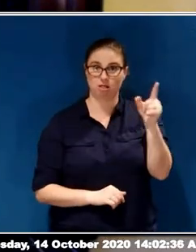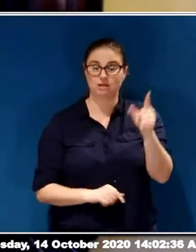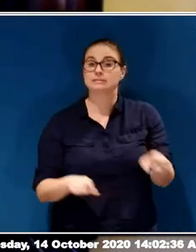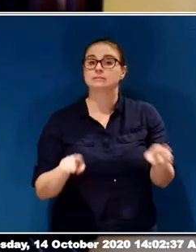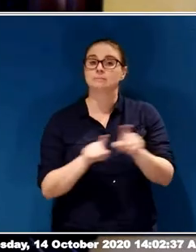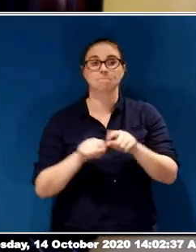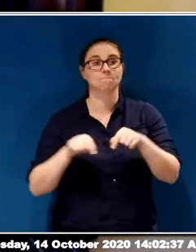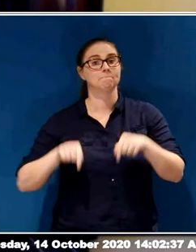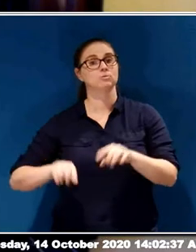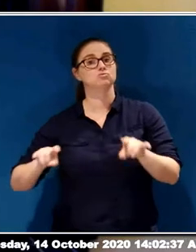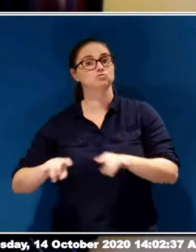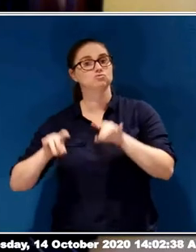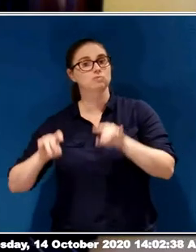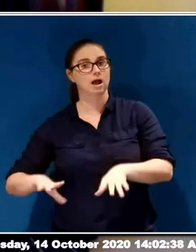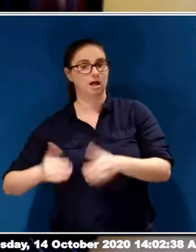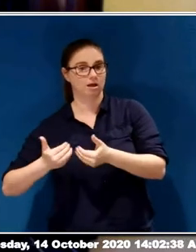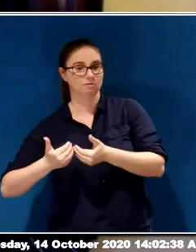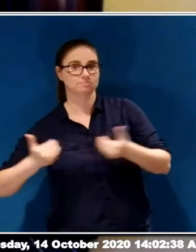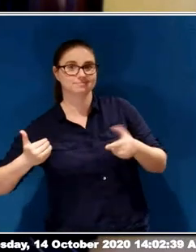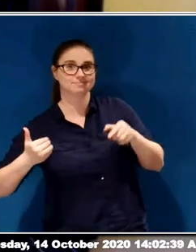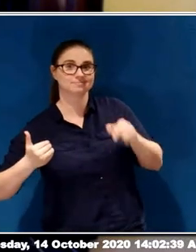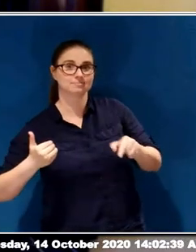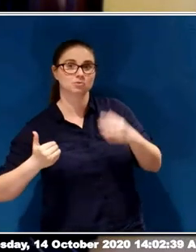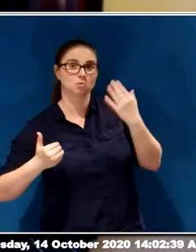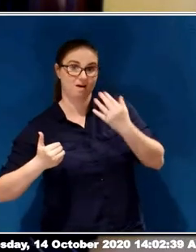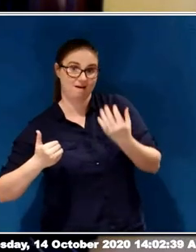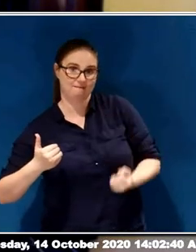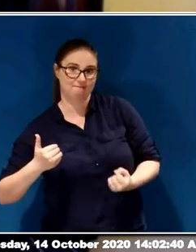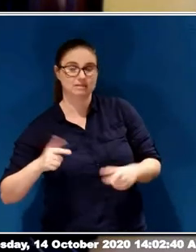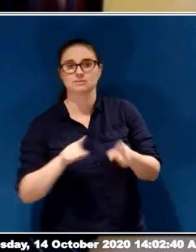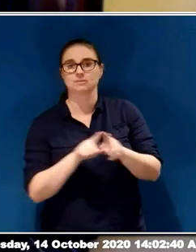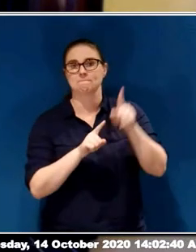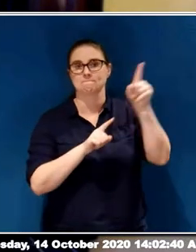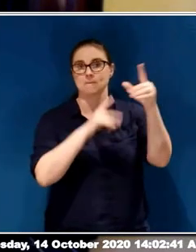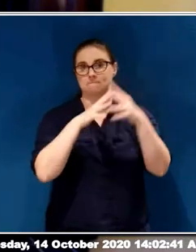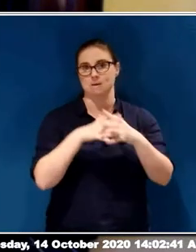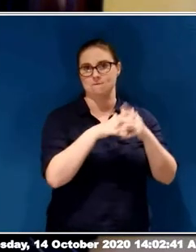There were very low numbers of students who were pushed out to segregated